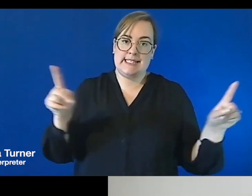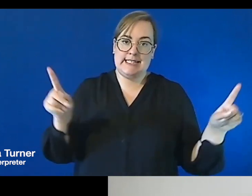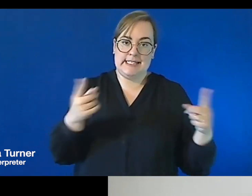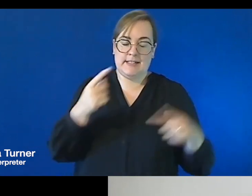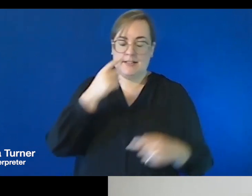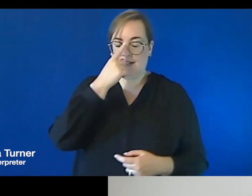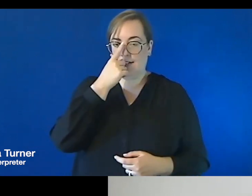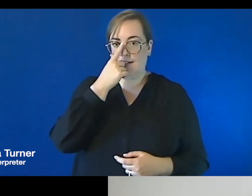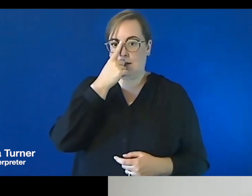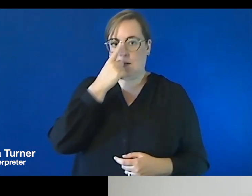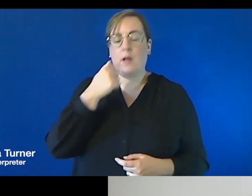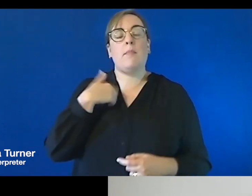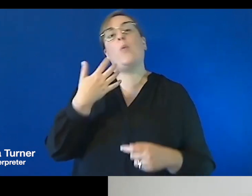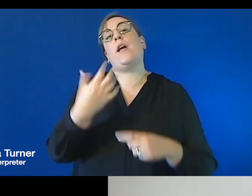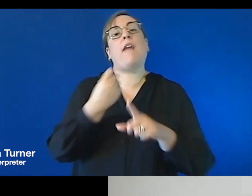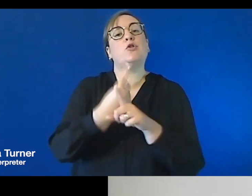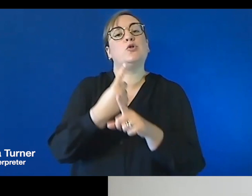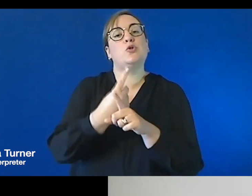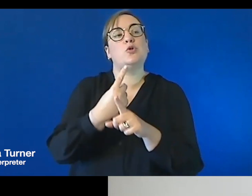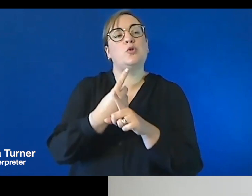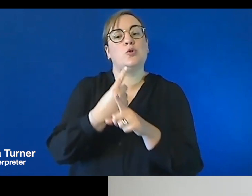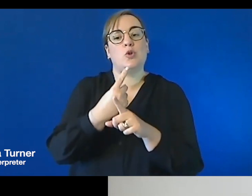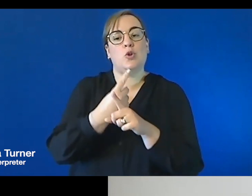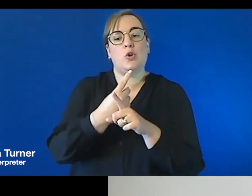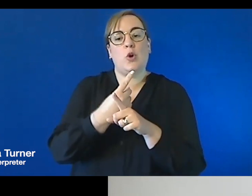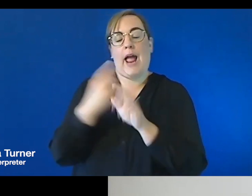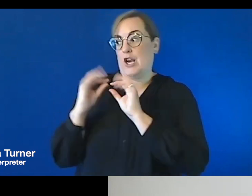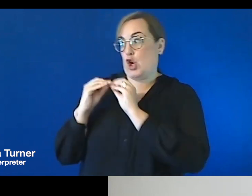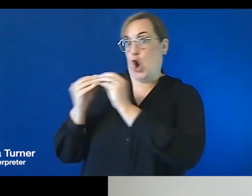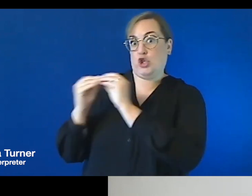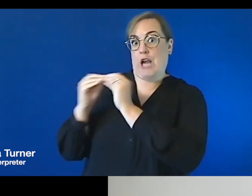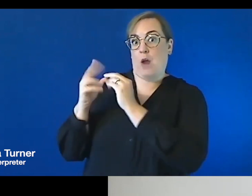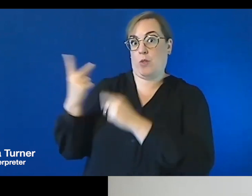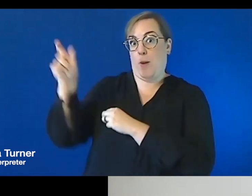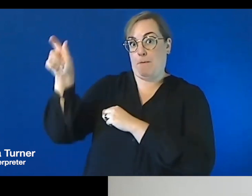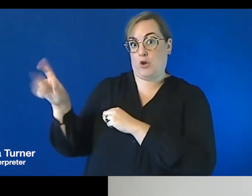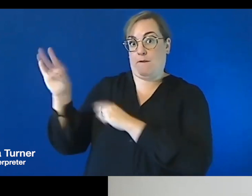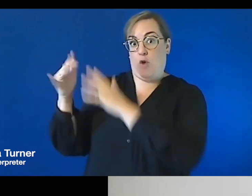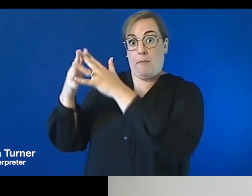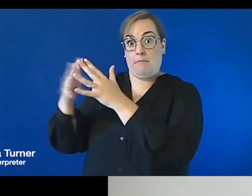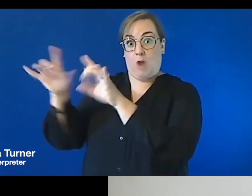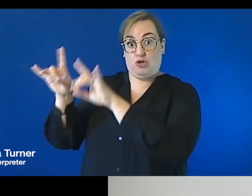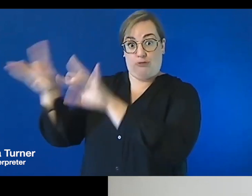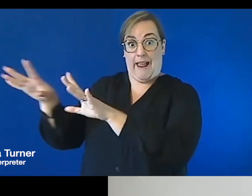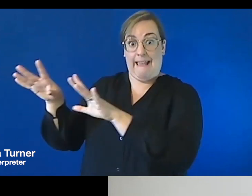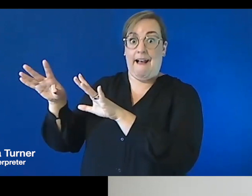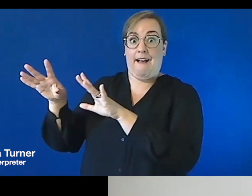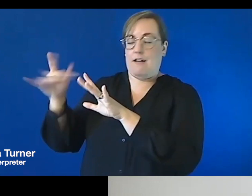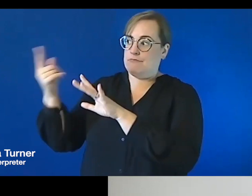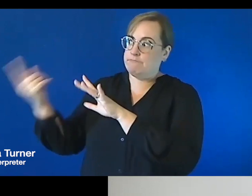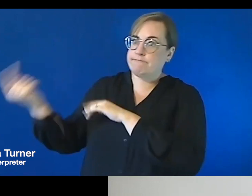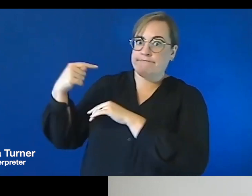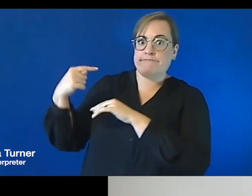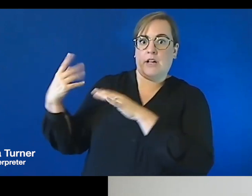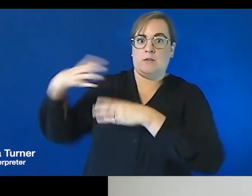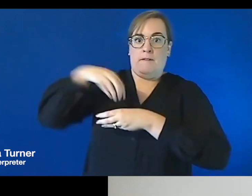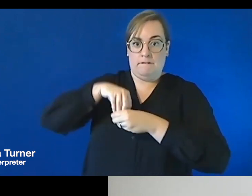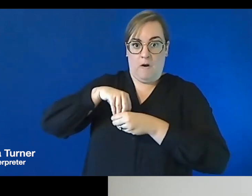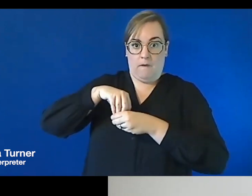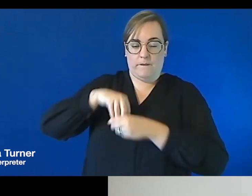even talk and negotiation with one person from Australia and the main idea is to help people to